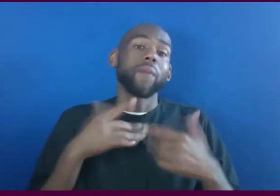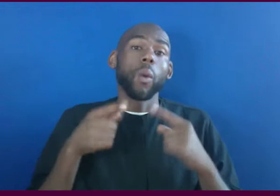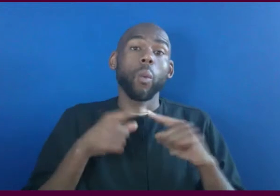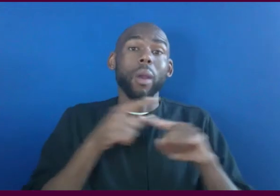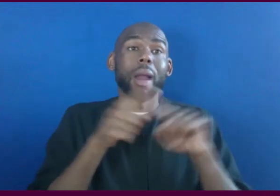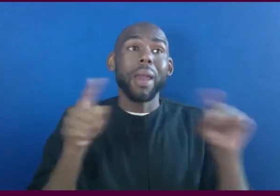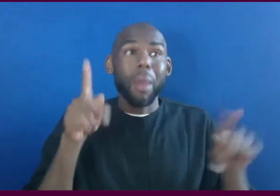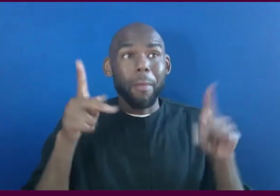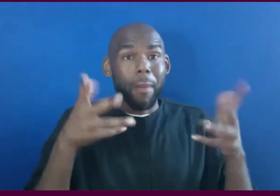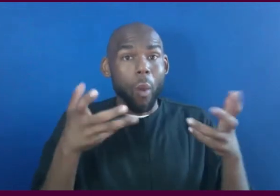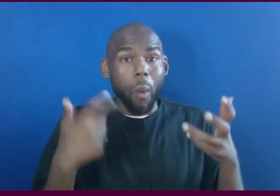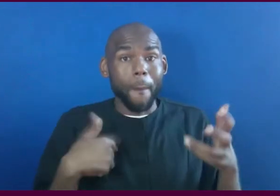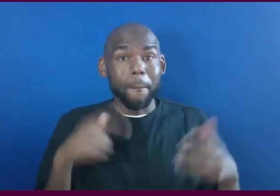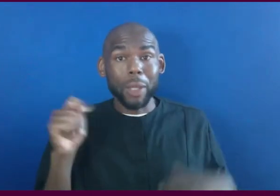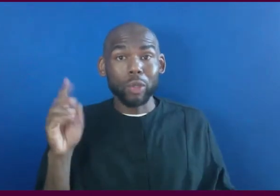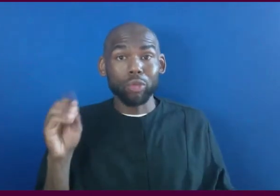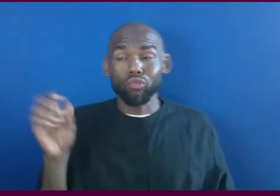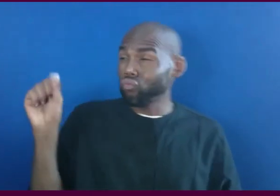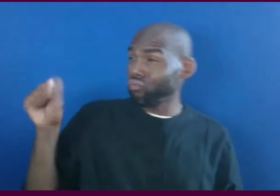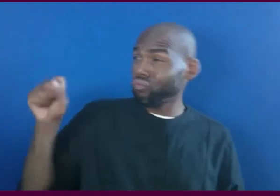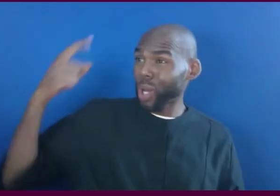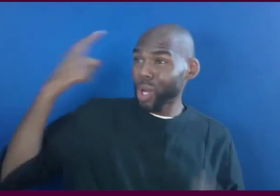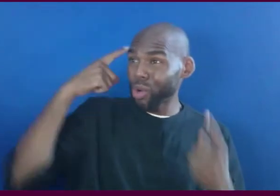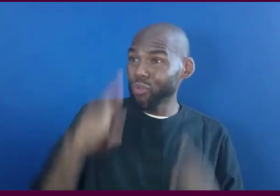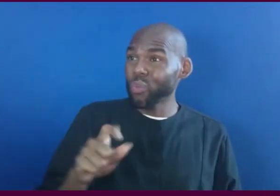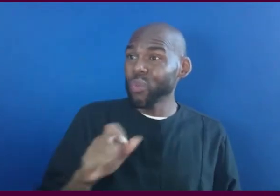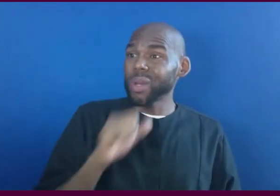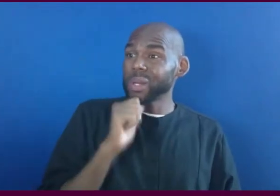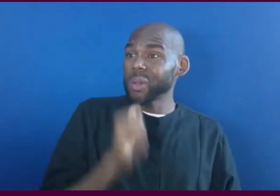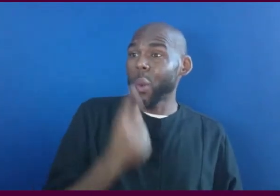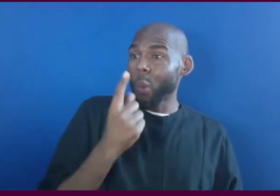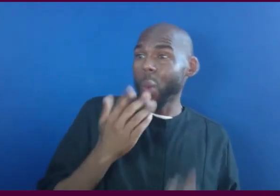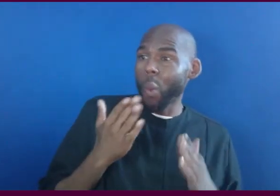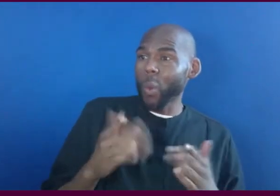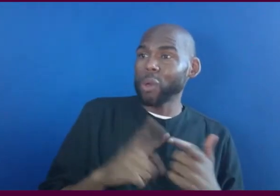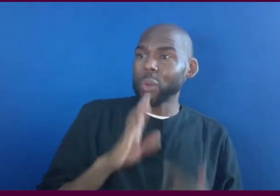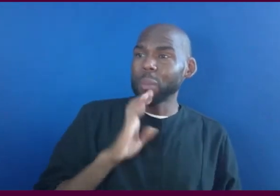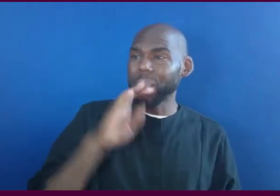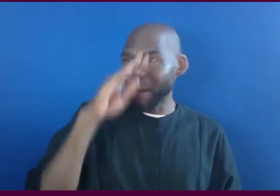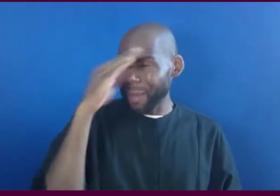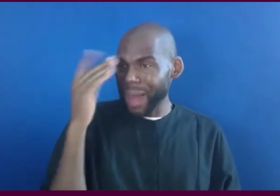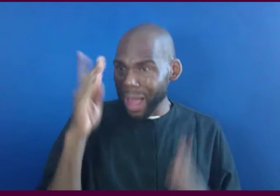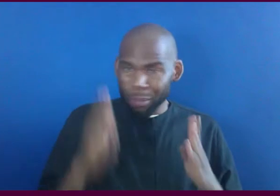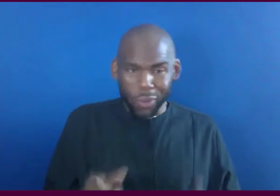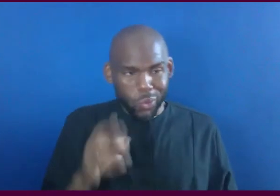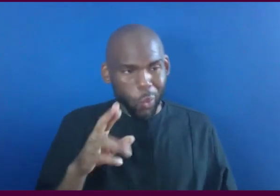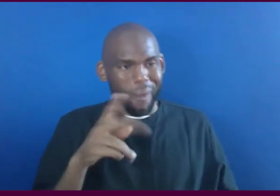Ashley Inkumsah: Yeah. I totally agree. I mean, there's no one way to be a black person. There is no one way to be a Filipino person.